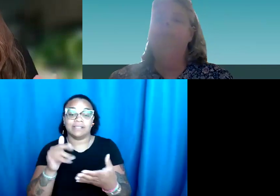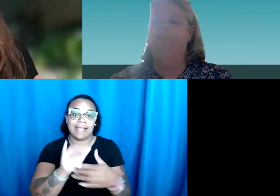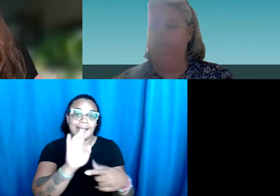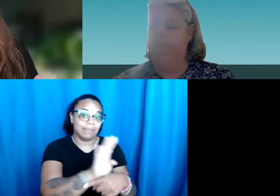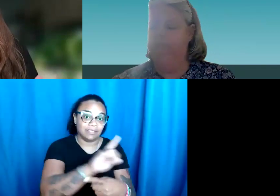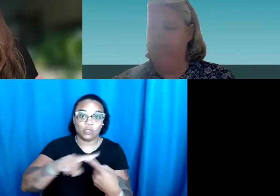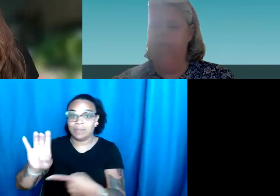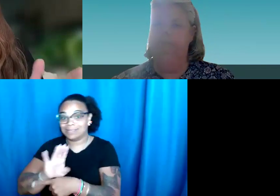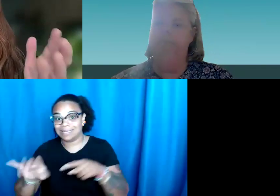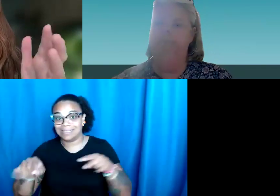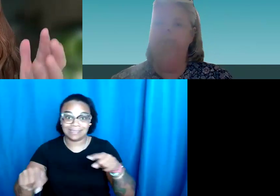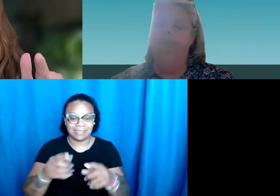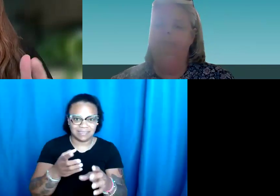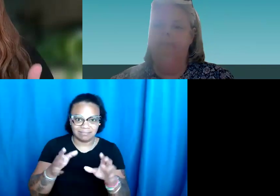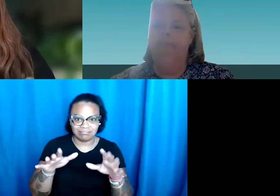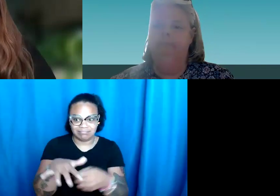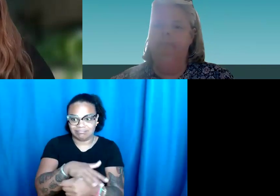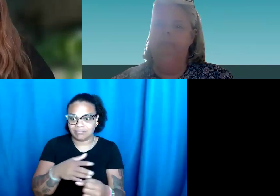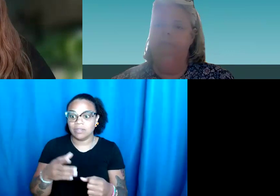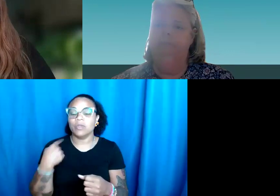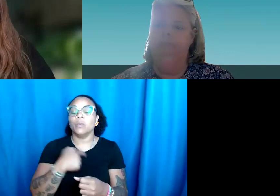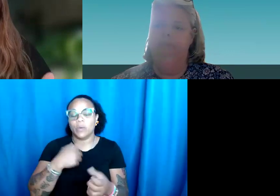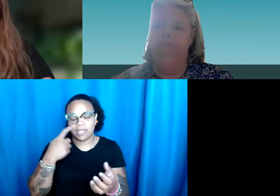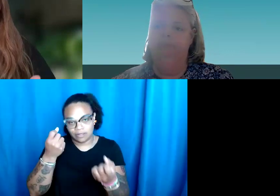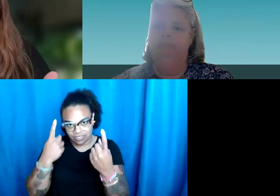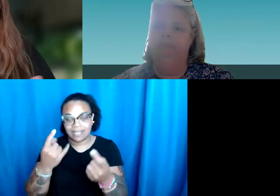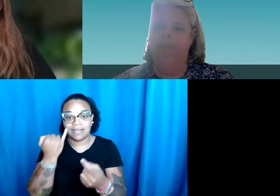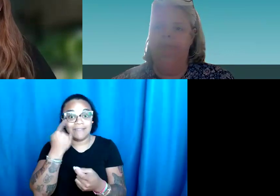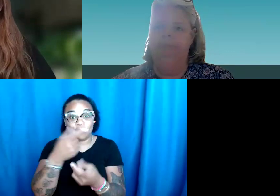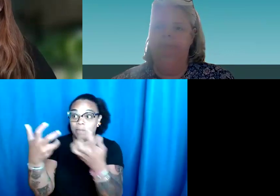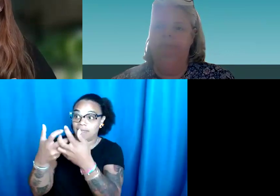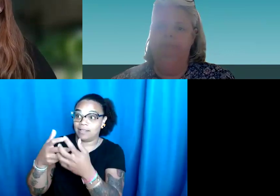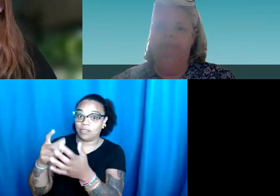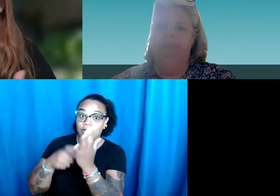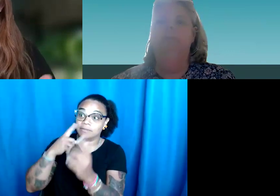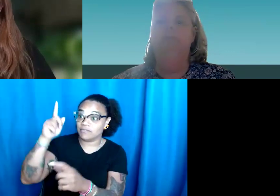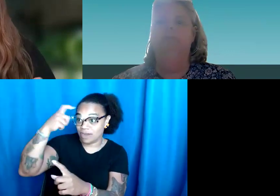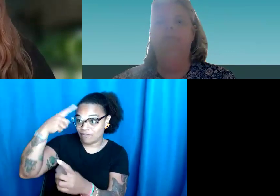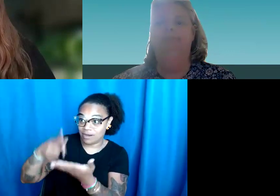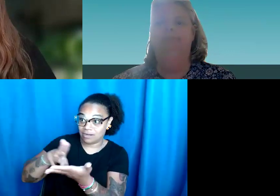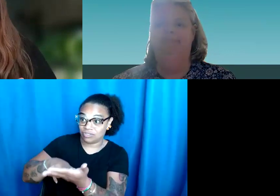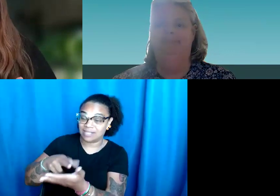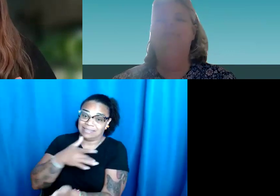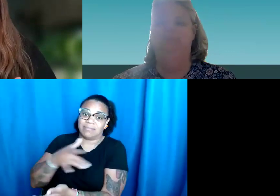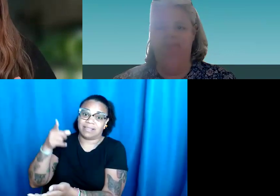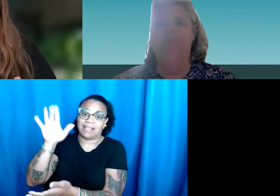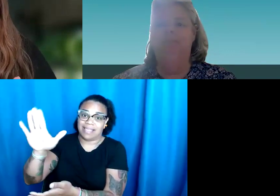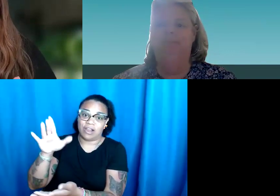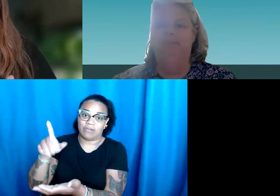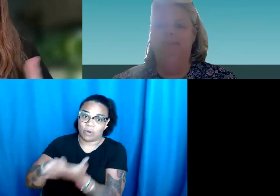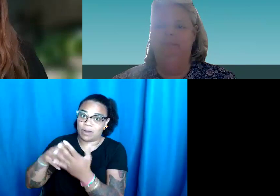We recognize that if you meet the requirements of government contracts which are often hefty,